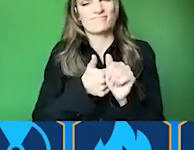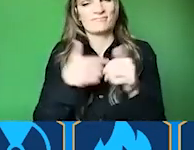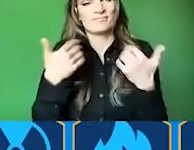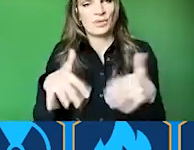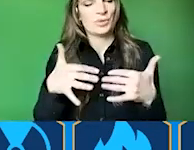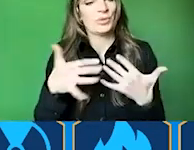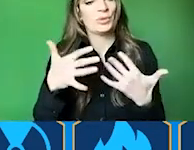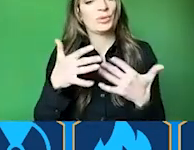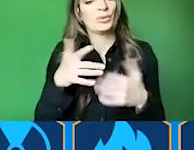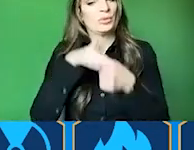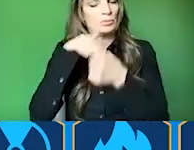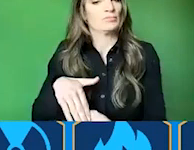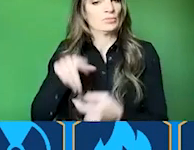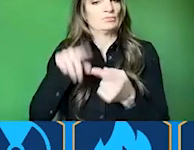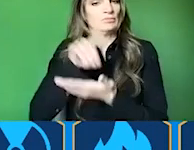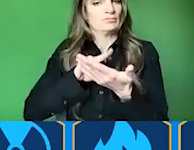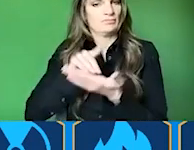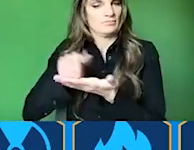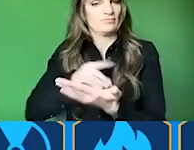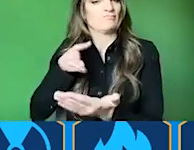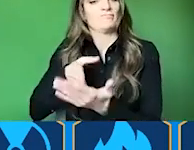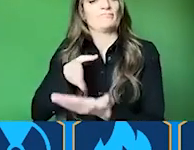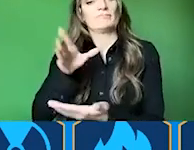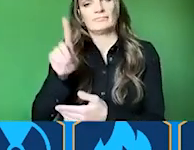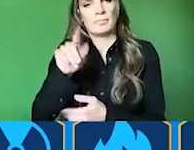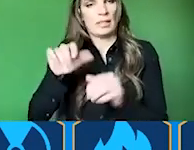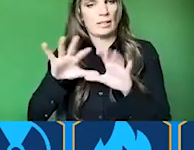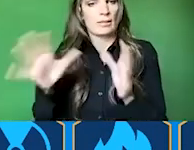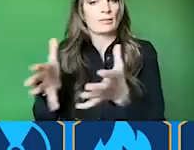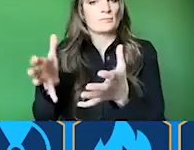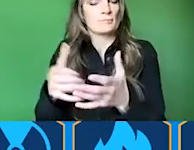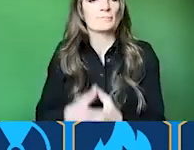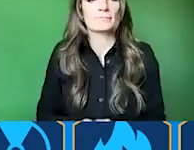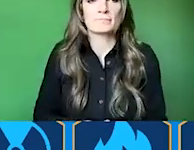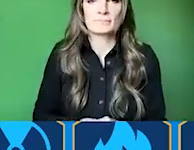ableist and discriminatory against persons with disabilities and especially